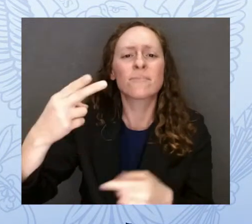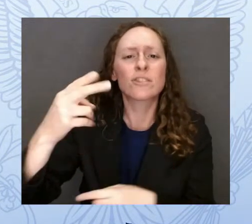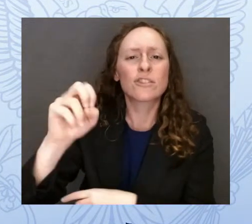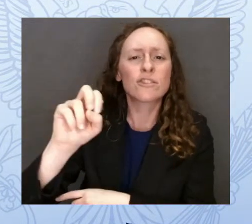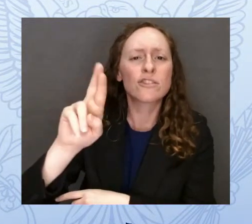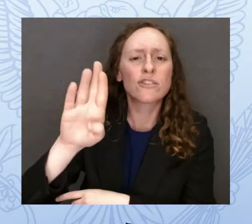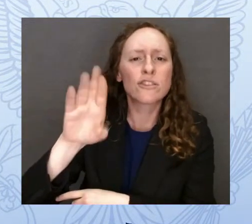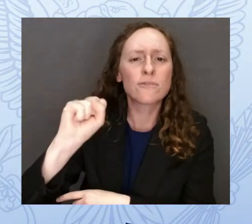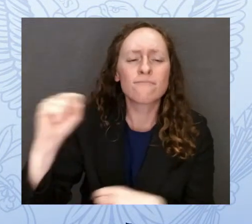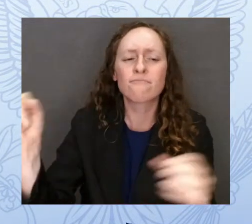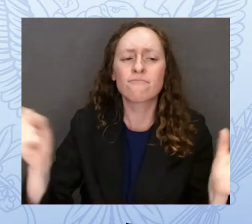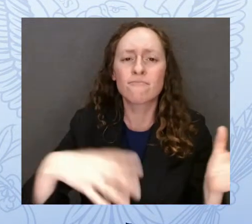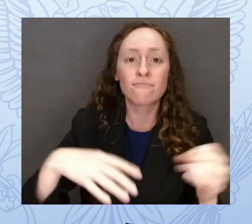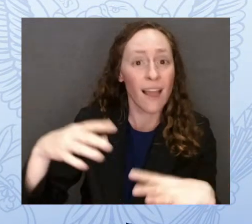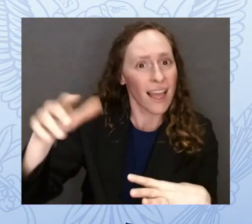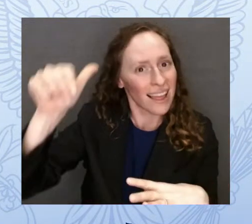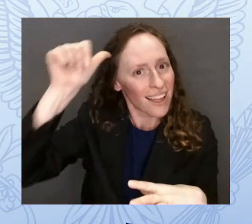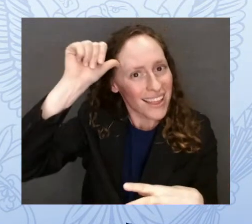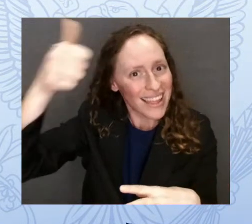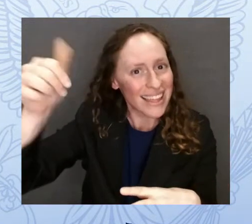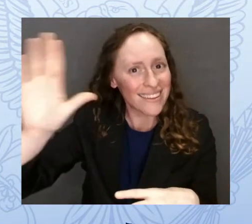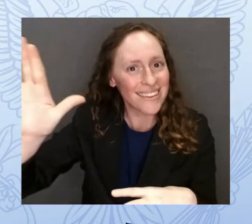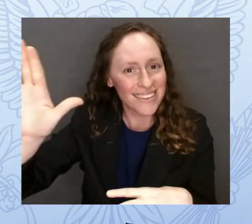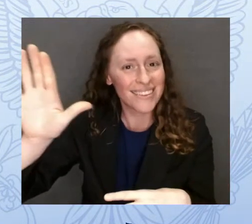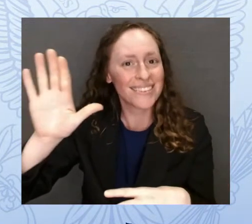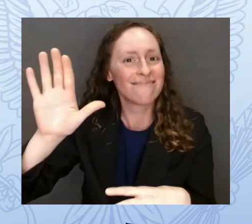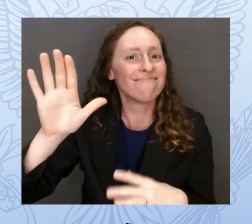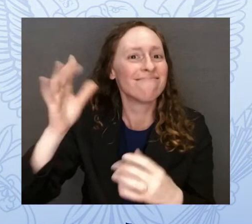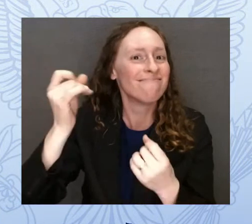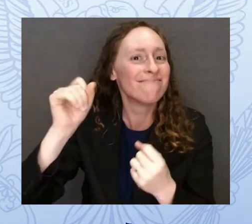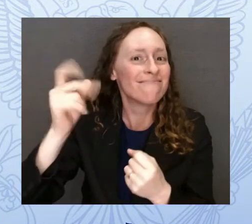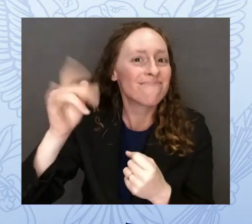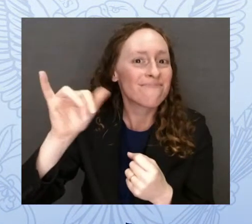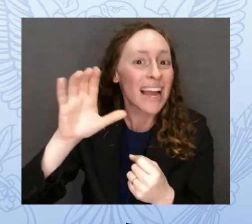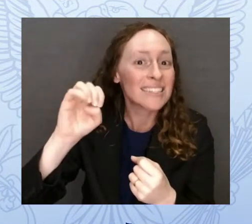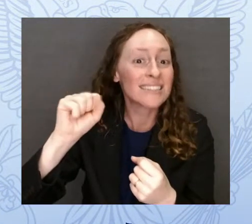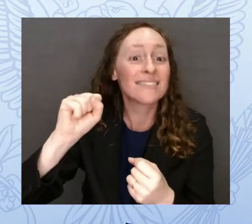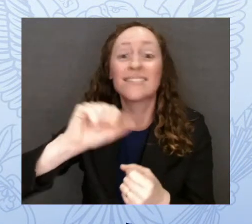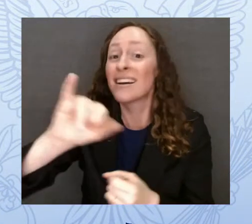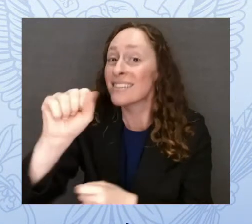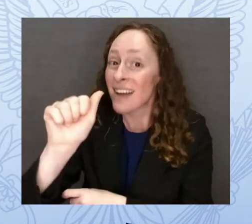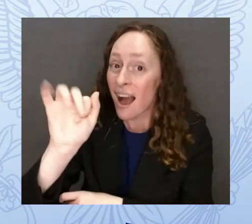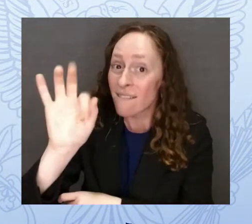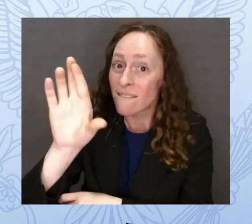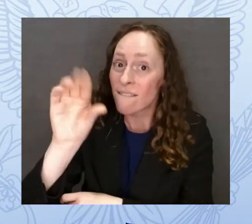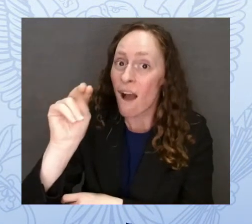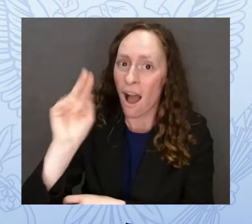And keep in mind, this is plant based, So you're not missing any of the flavors, the textures or taste.